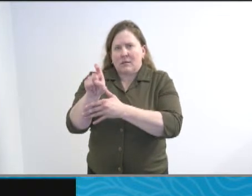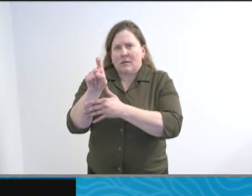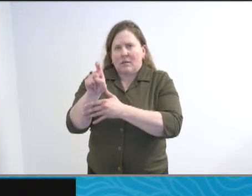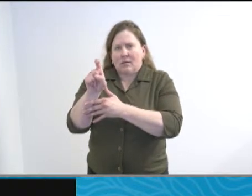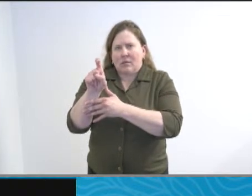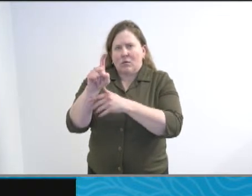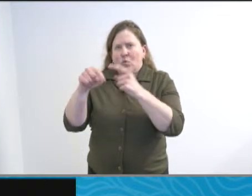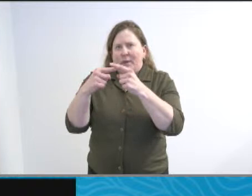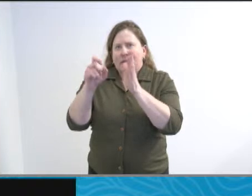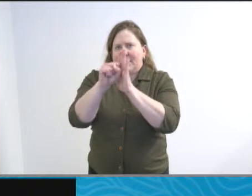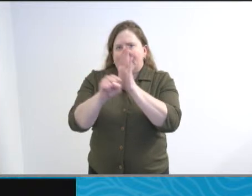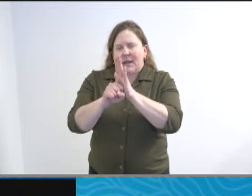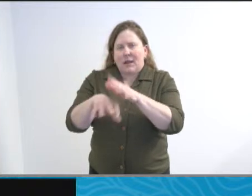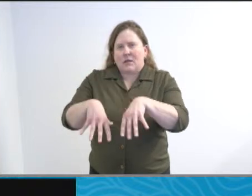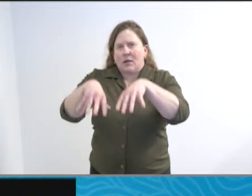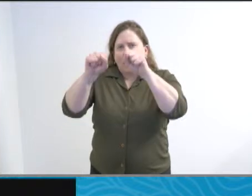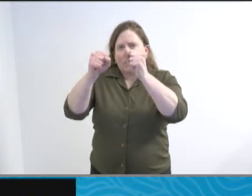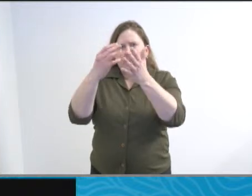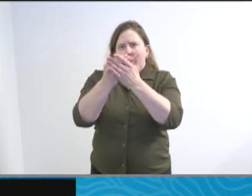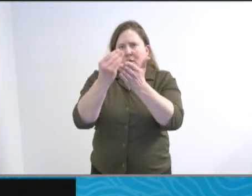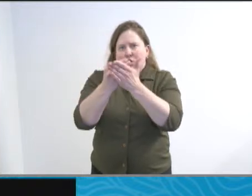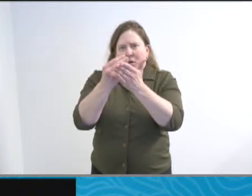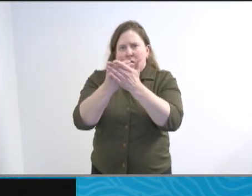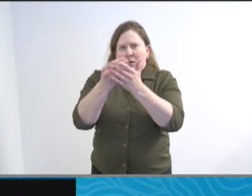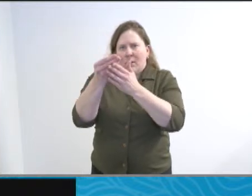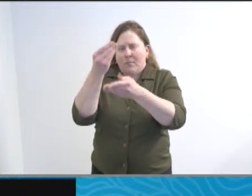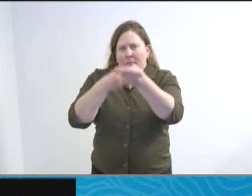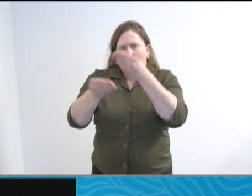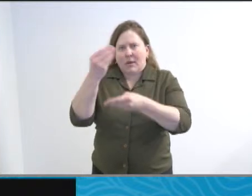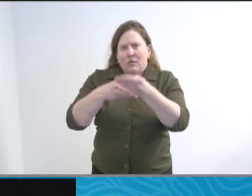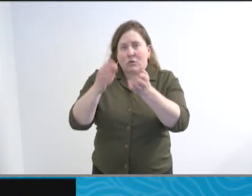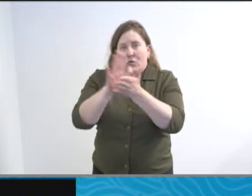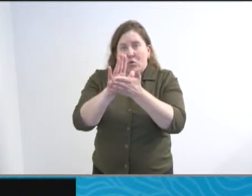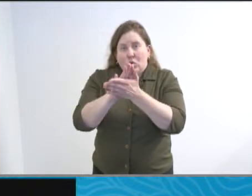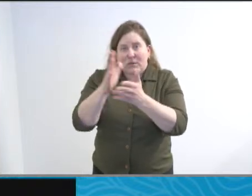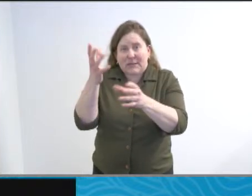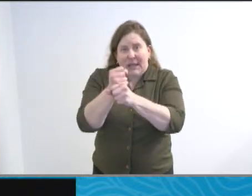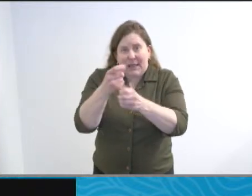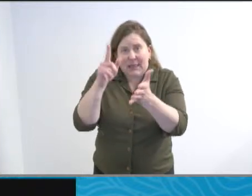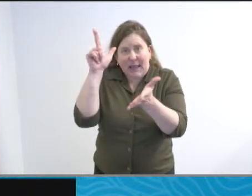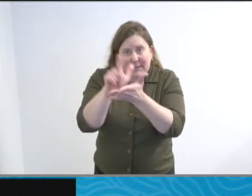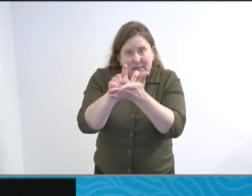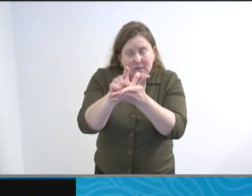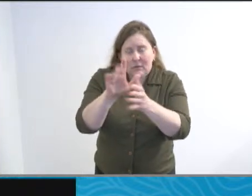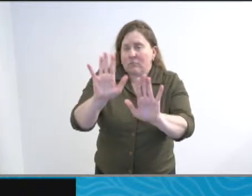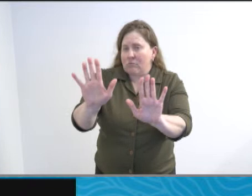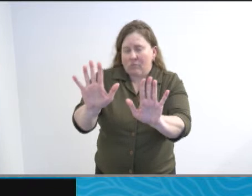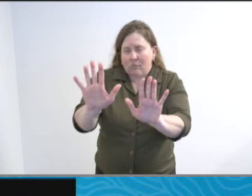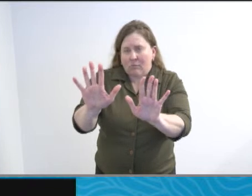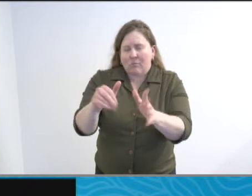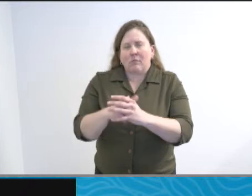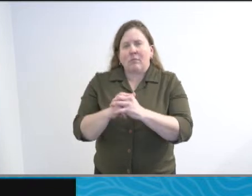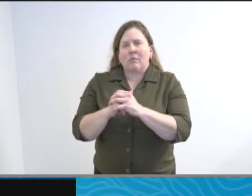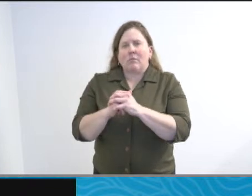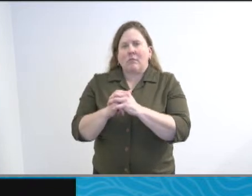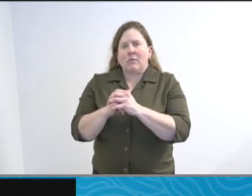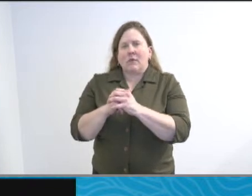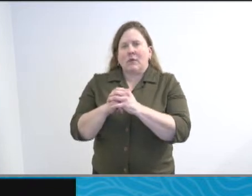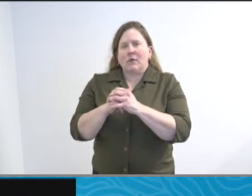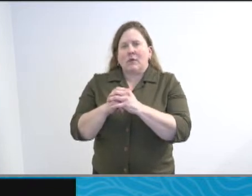the budget, that schools and school districts are going to get less because they can cut elsewhere. But we do anticipate a cut